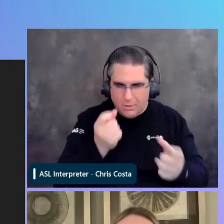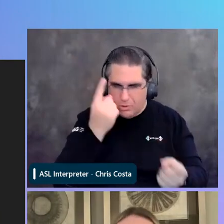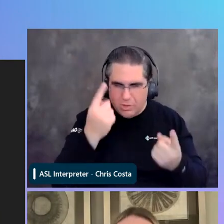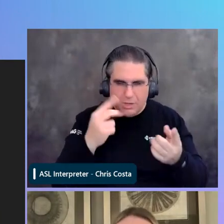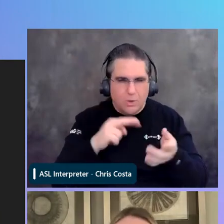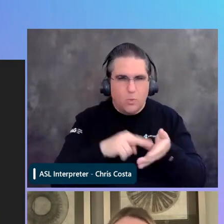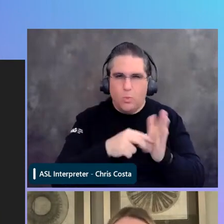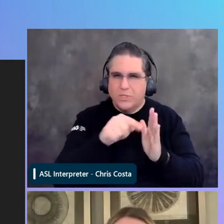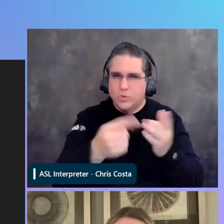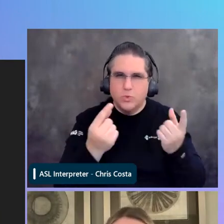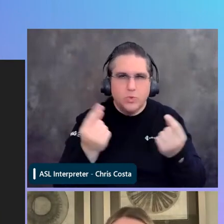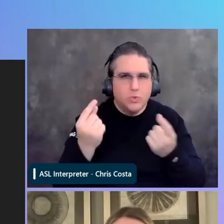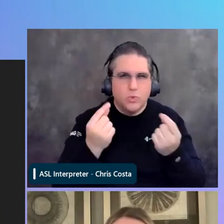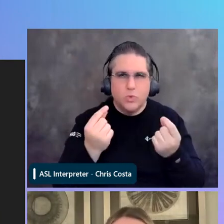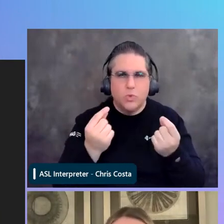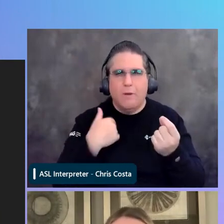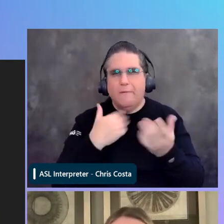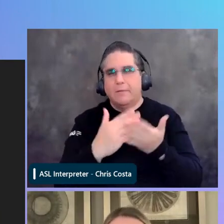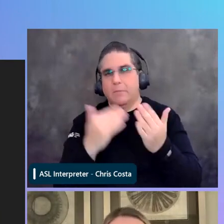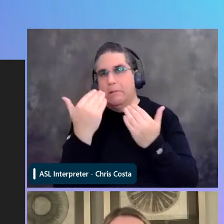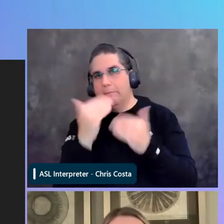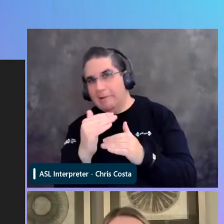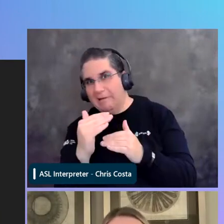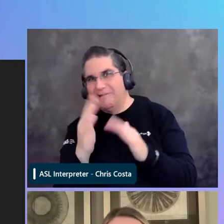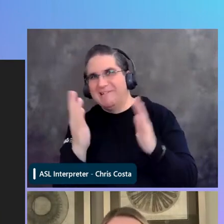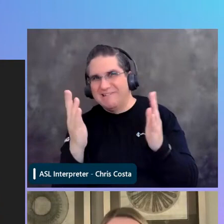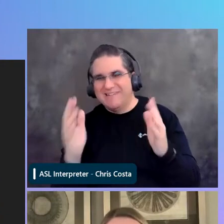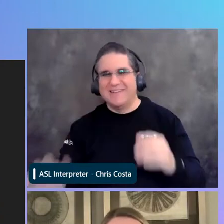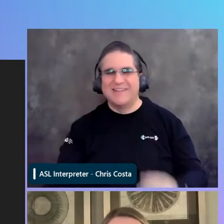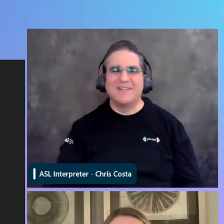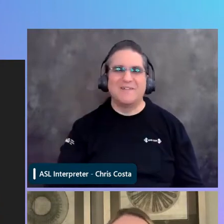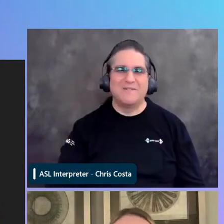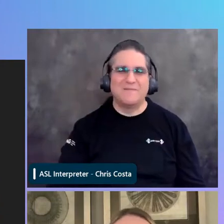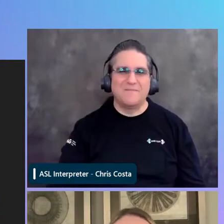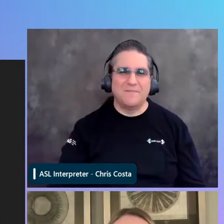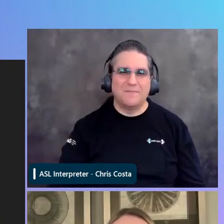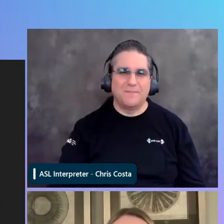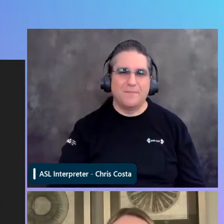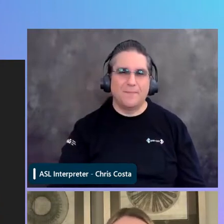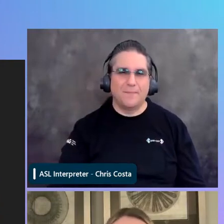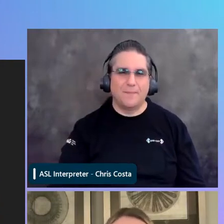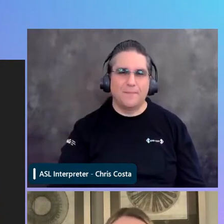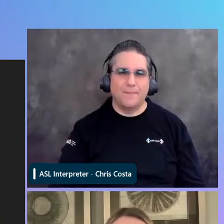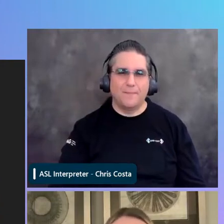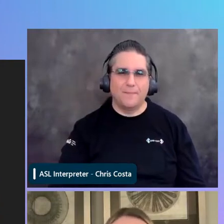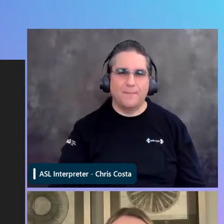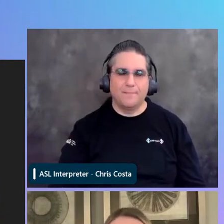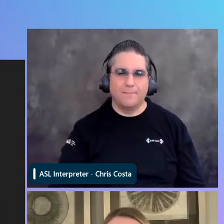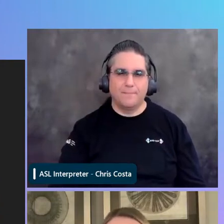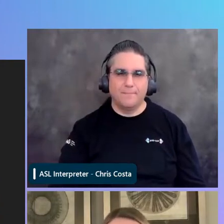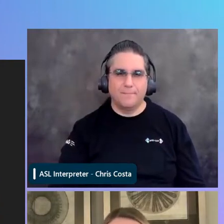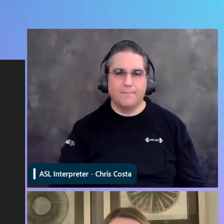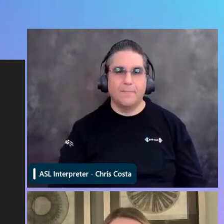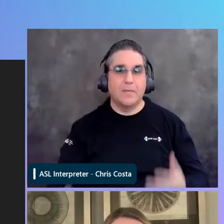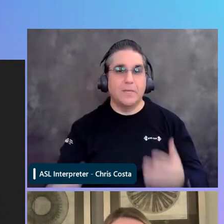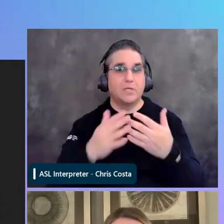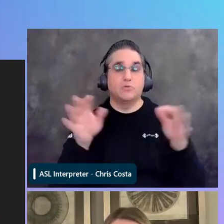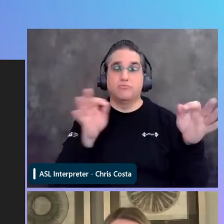some limitations around it. As well. So on a very high level, GitHub Copilot is an AI tool